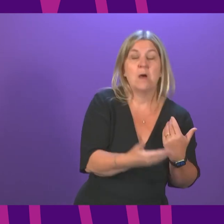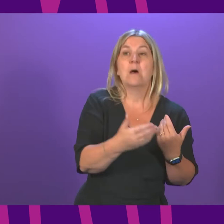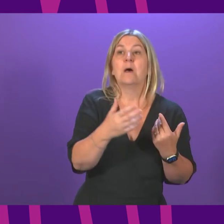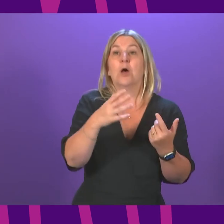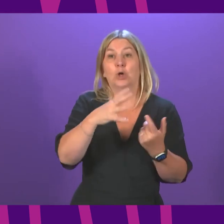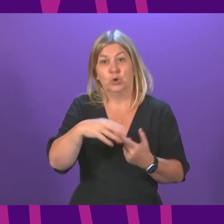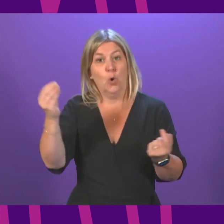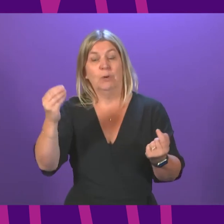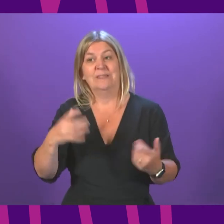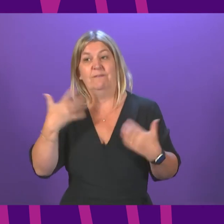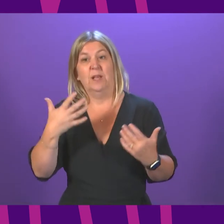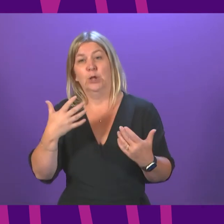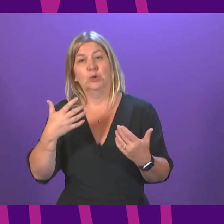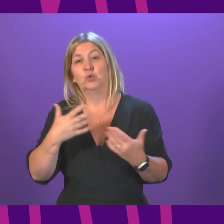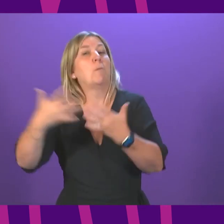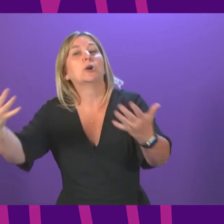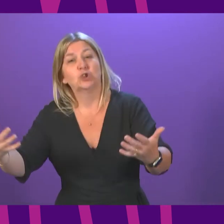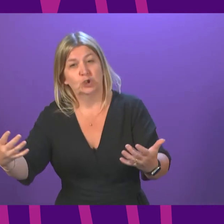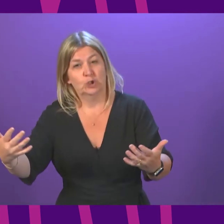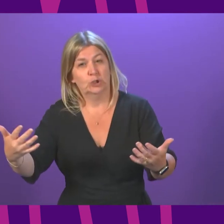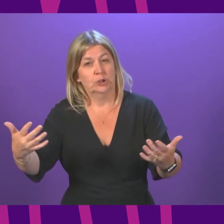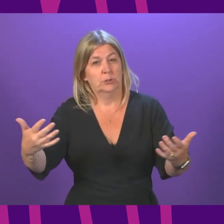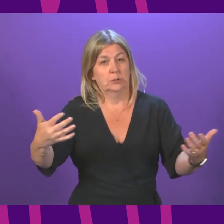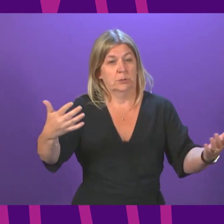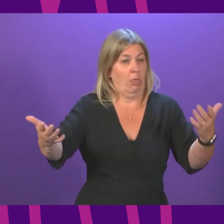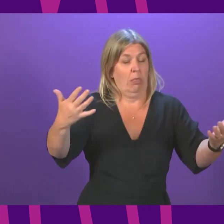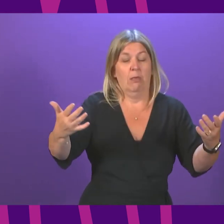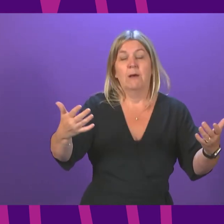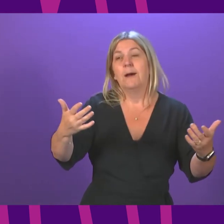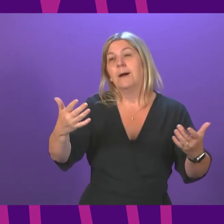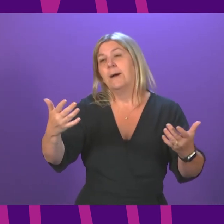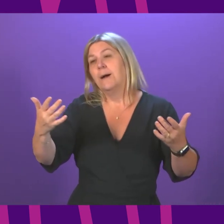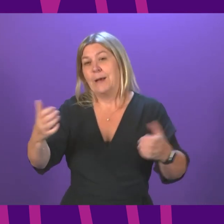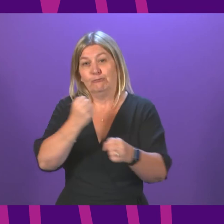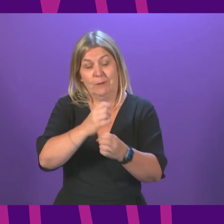that did not seem to stop Mr Simpson from wanting me to go further in the debate earlier